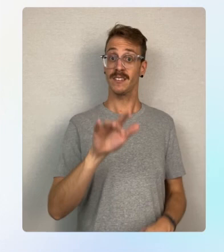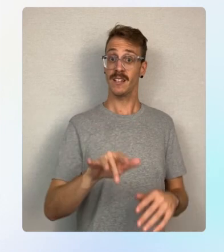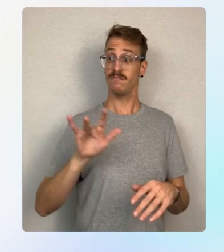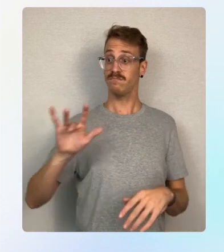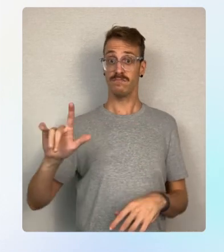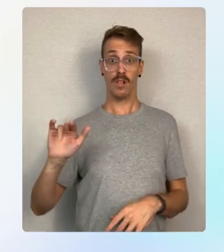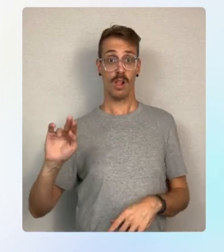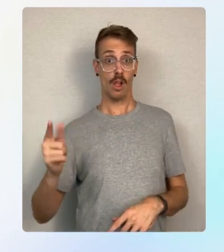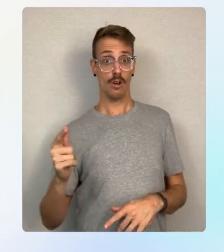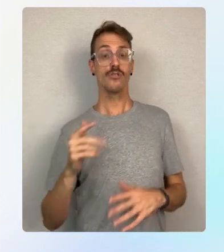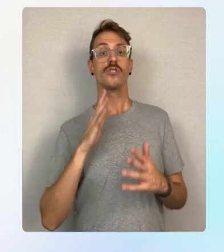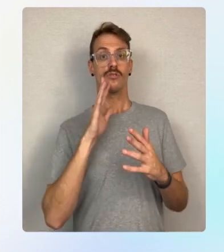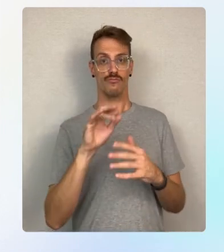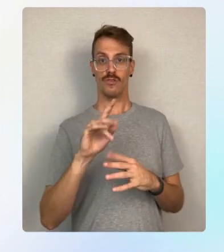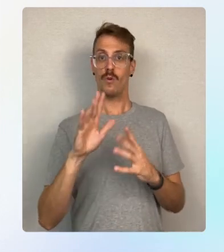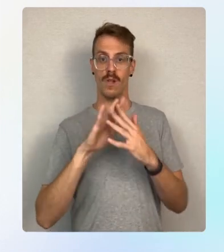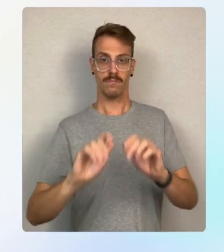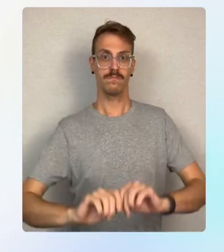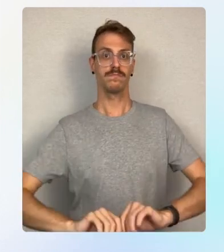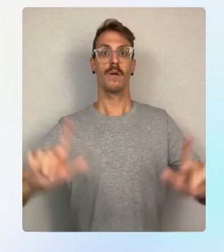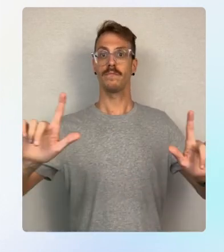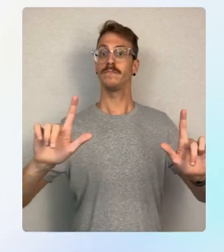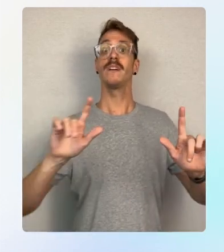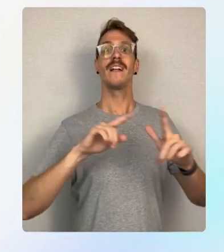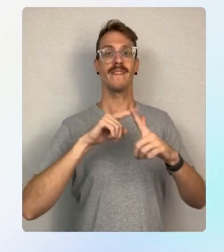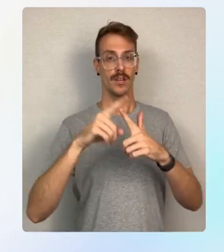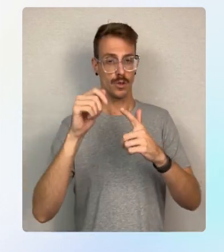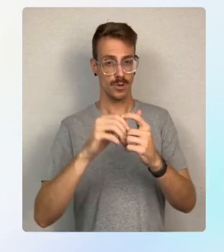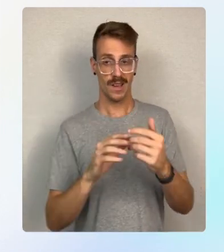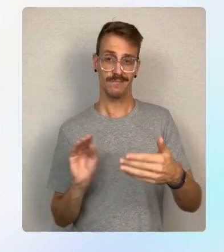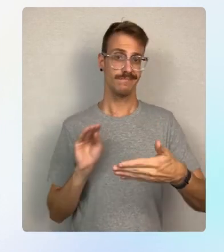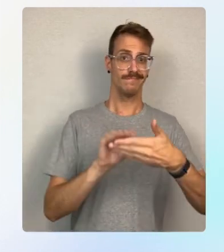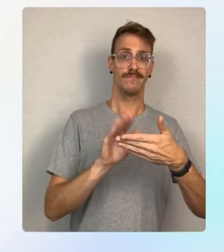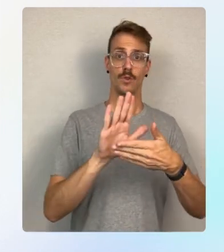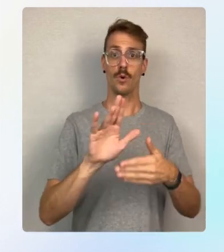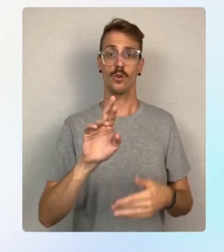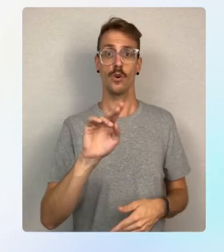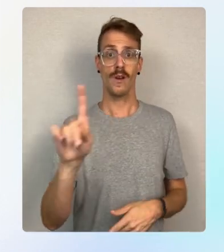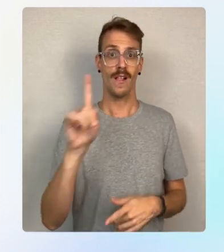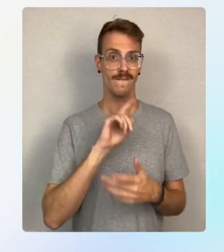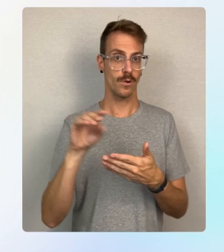Click on launch and RenderDoc will launch the browser, and then you can load your URL for capture.